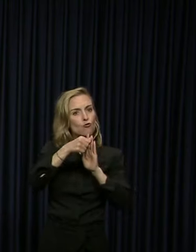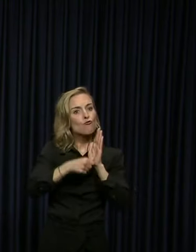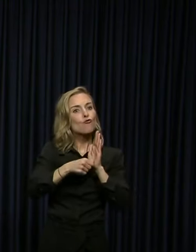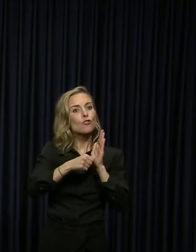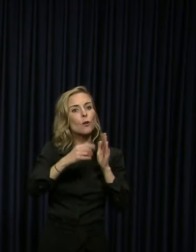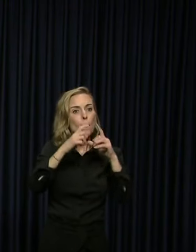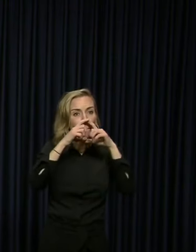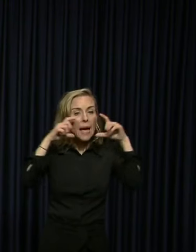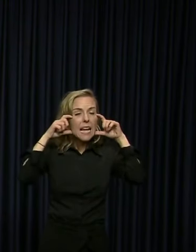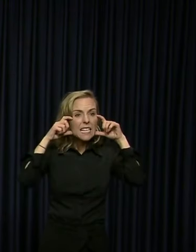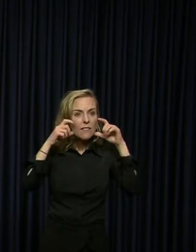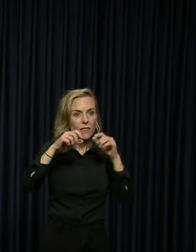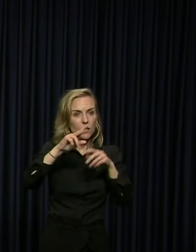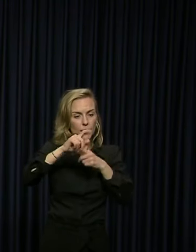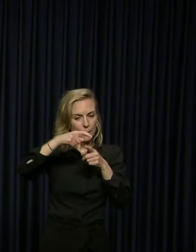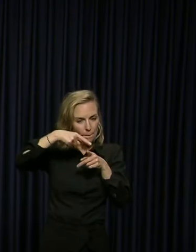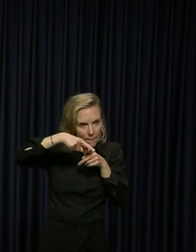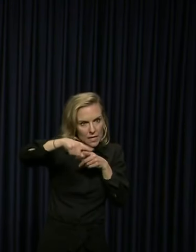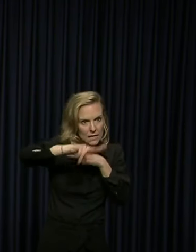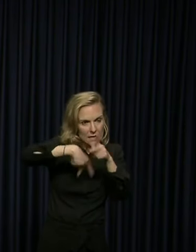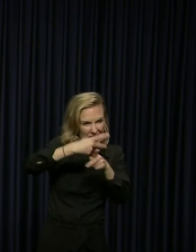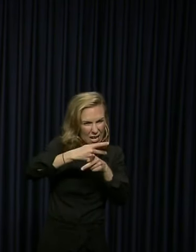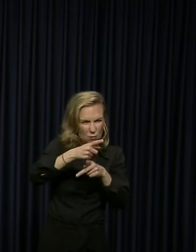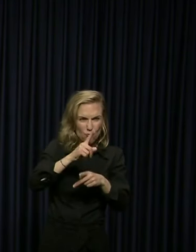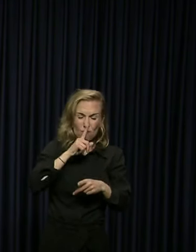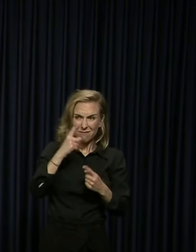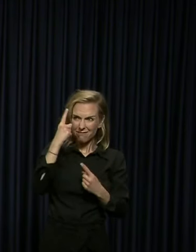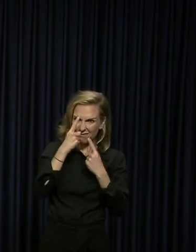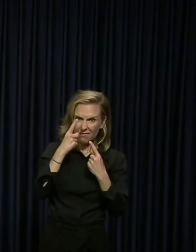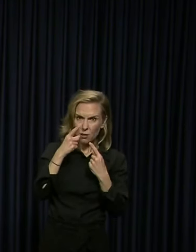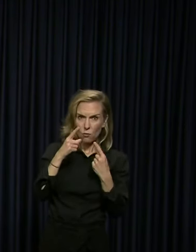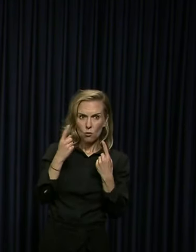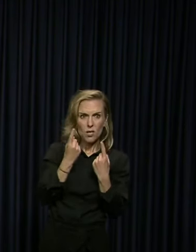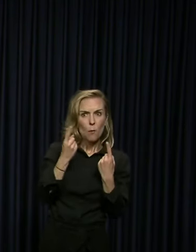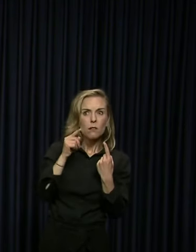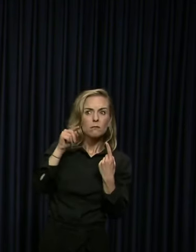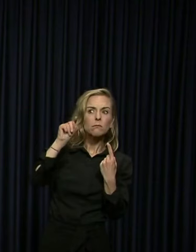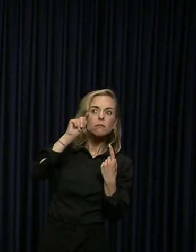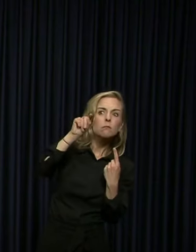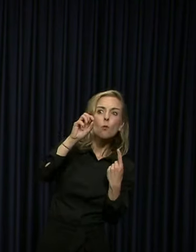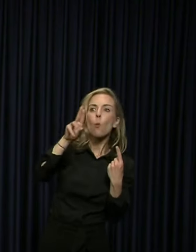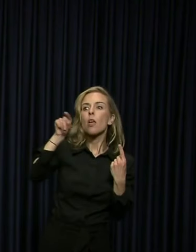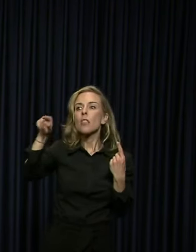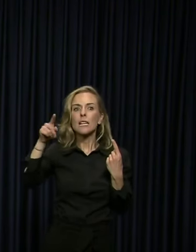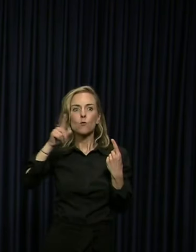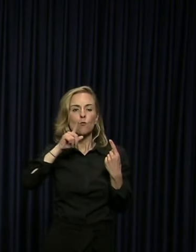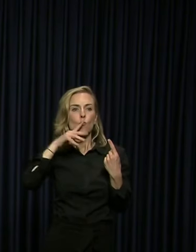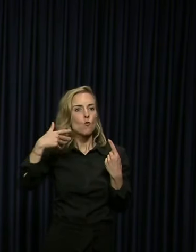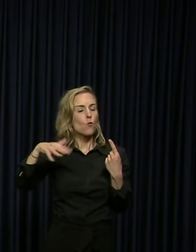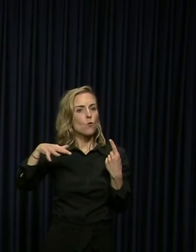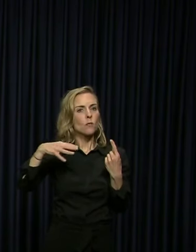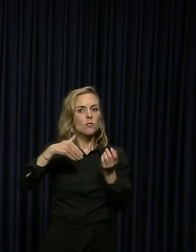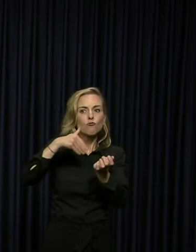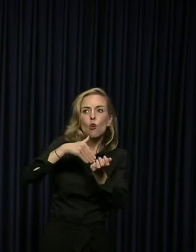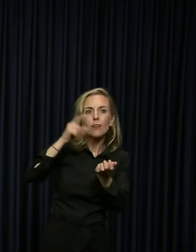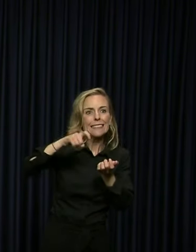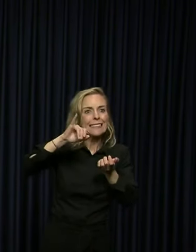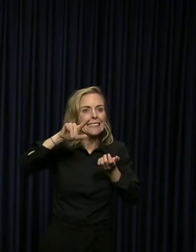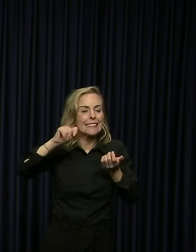DISTANCING GUIDELINES. NUMBER TWO IS THE MASK PIECE.